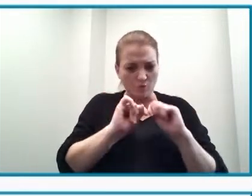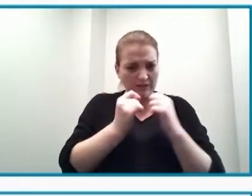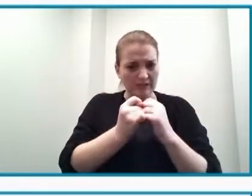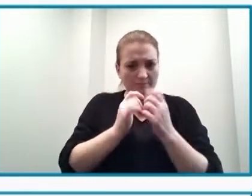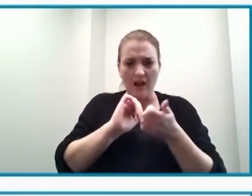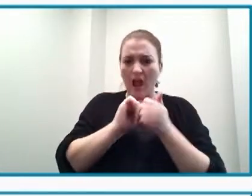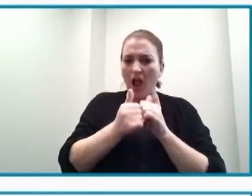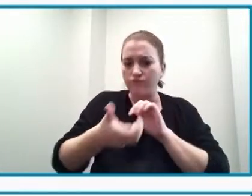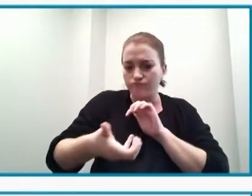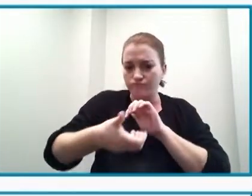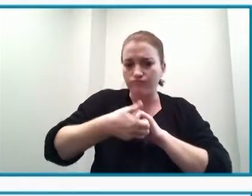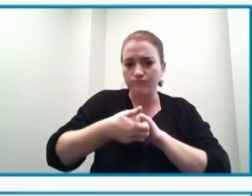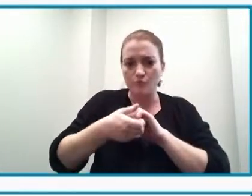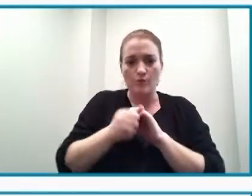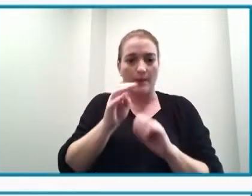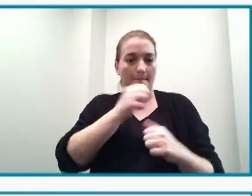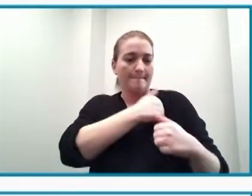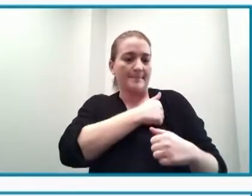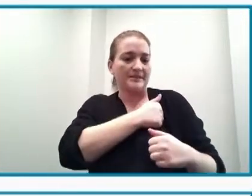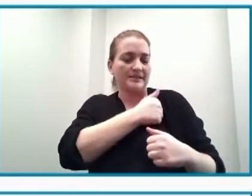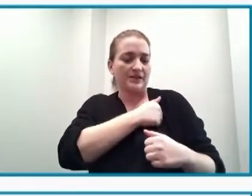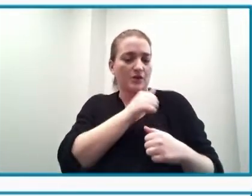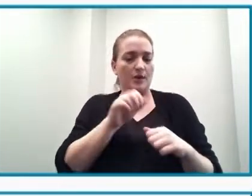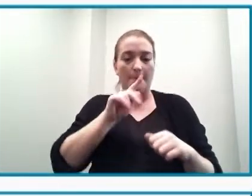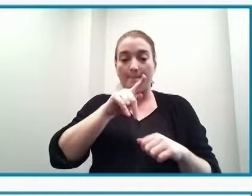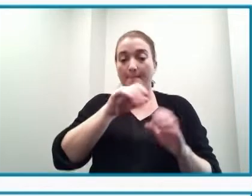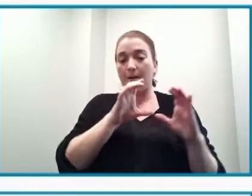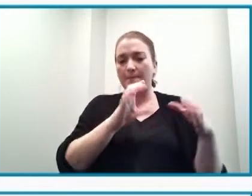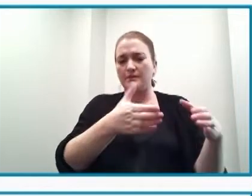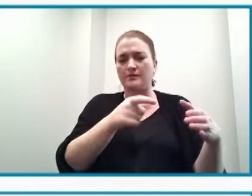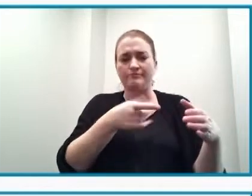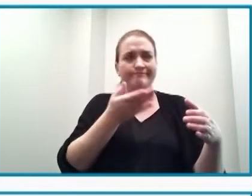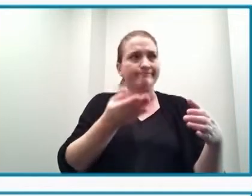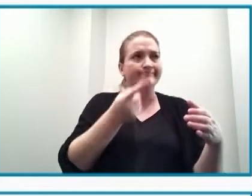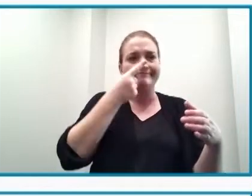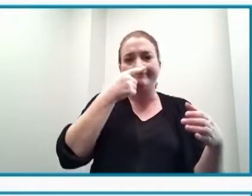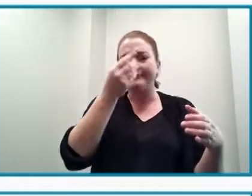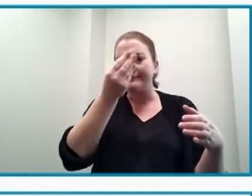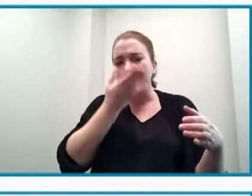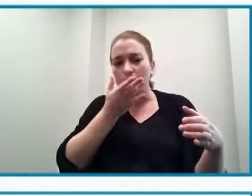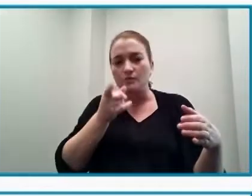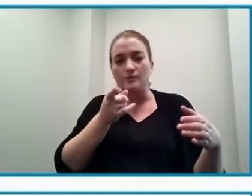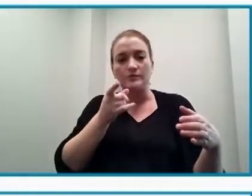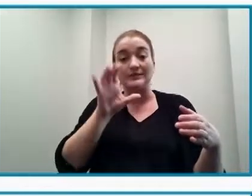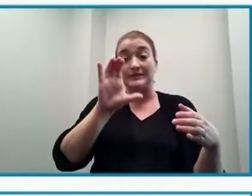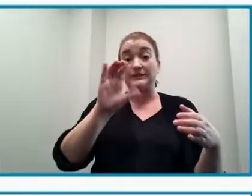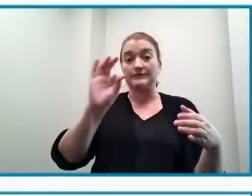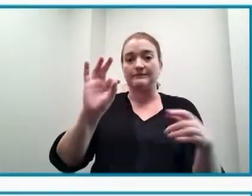And give us just a little bit about the Creative Forces Project that you are working on.